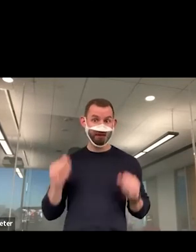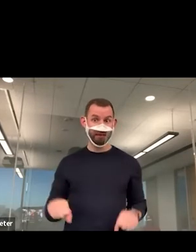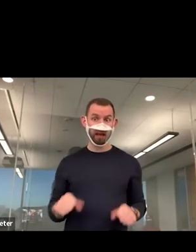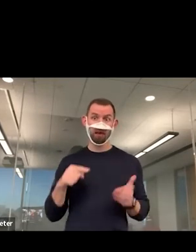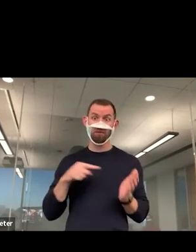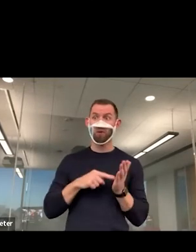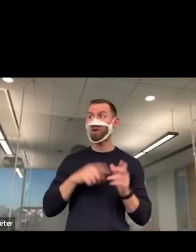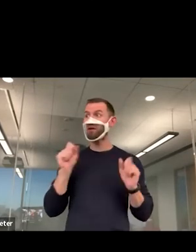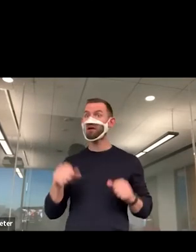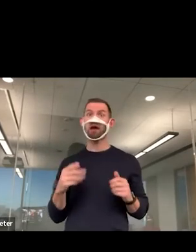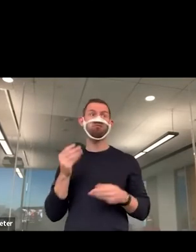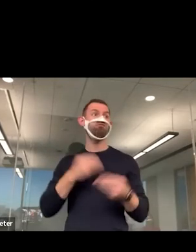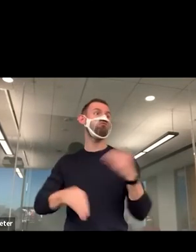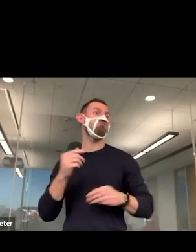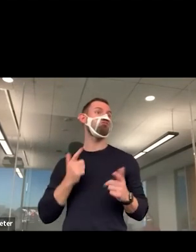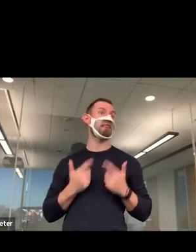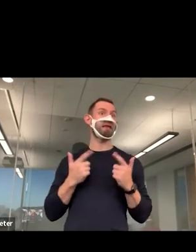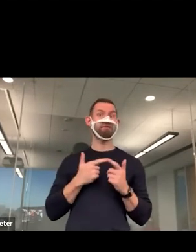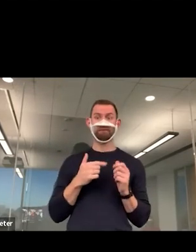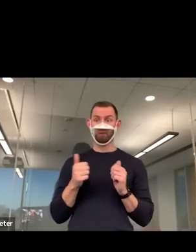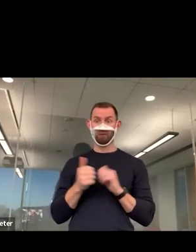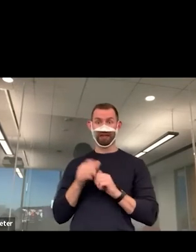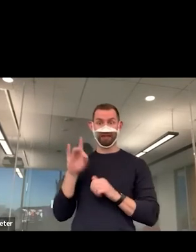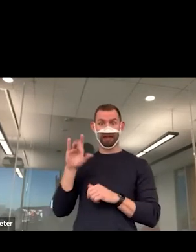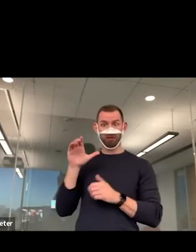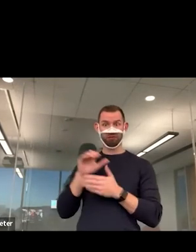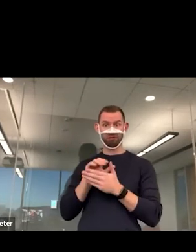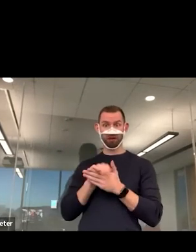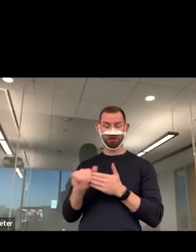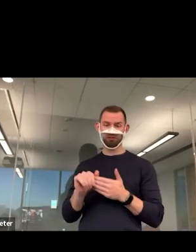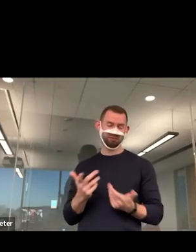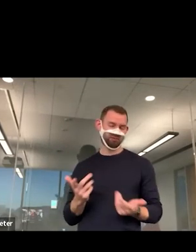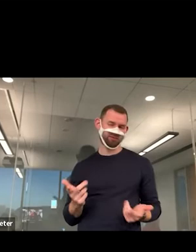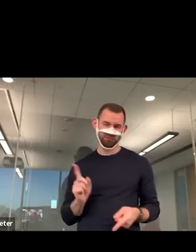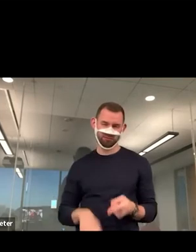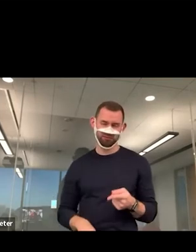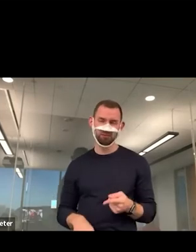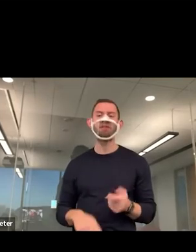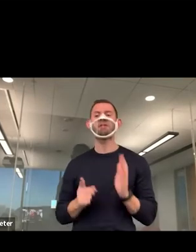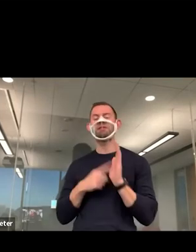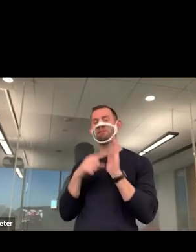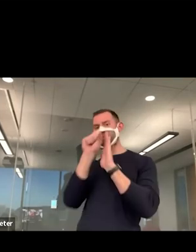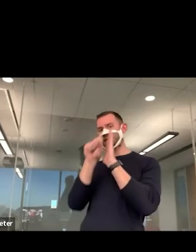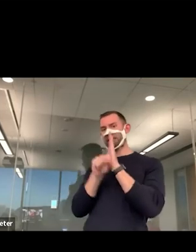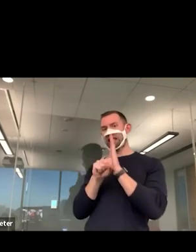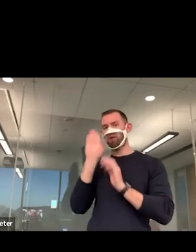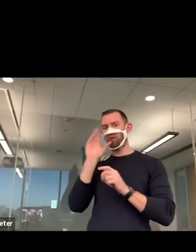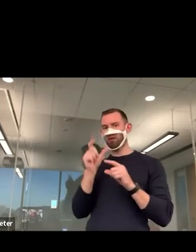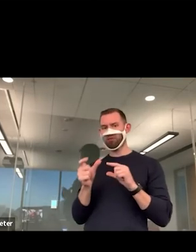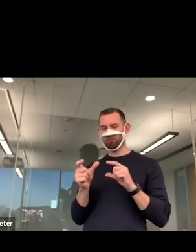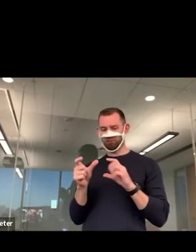month okay and then the state supplements it with another hundred something so at best you're maybe